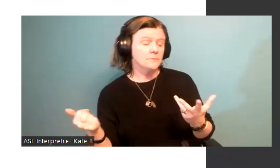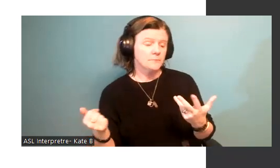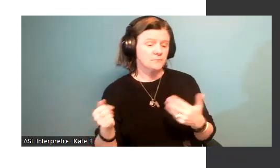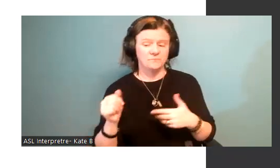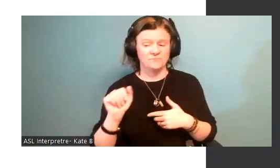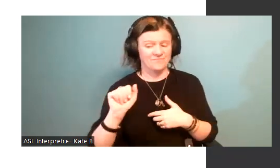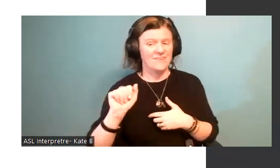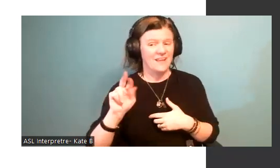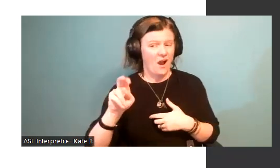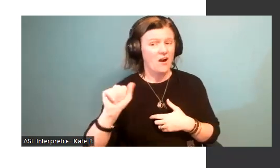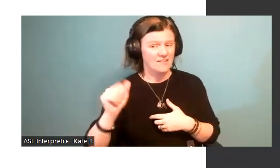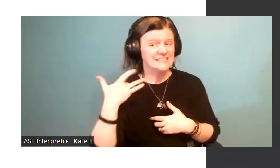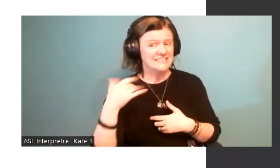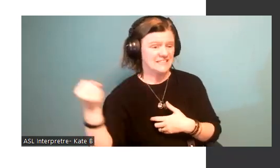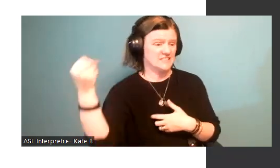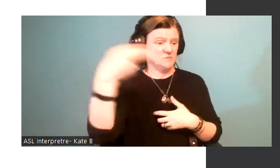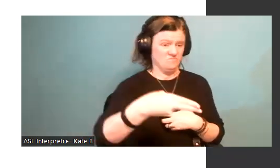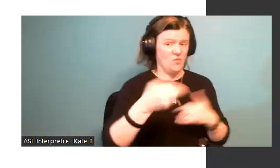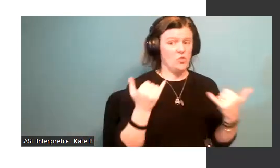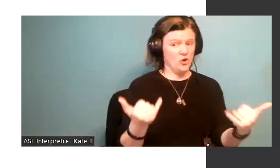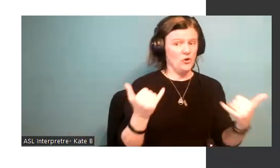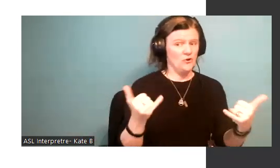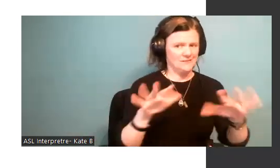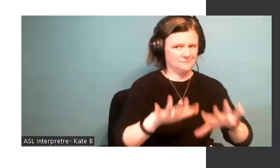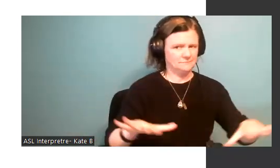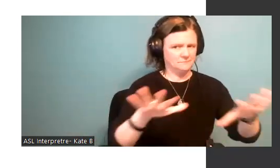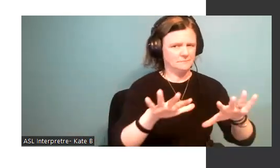that's your kind of hierarchy of how those get